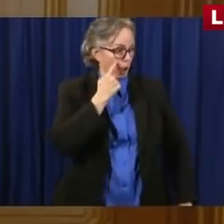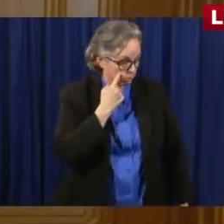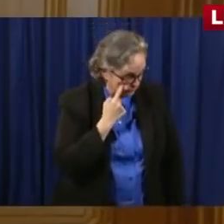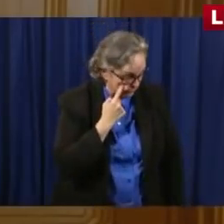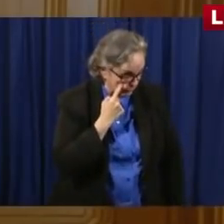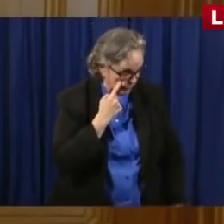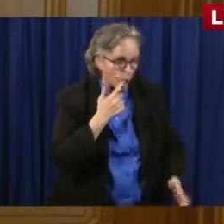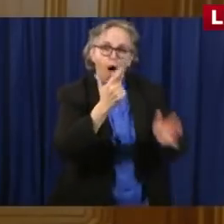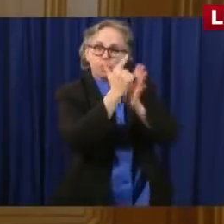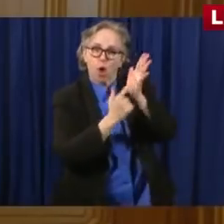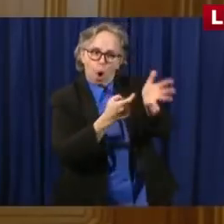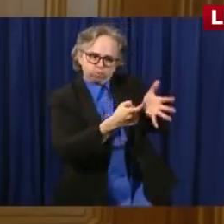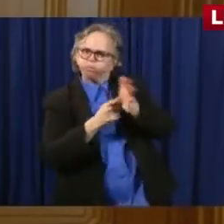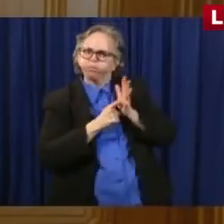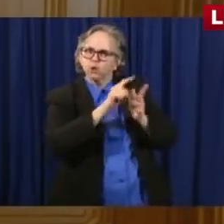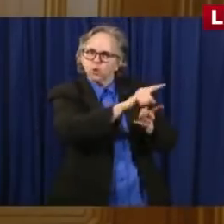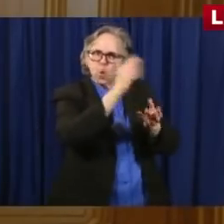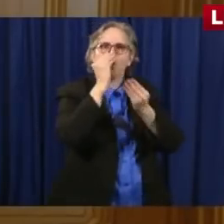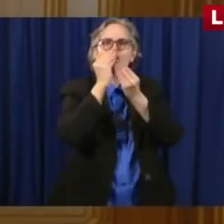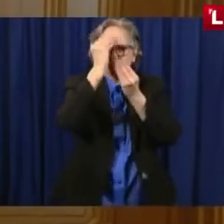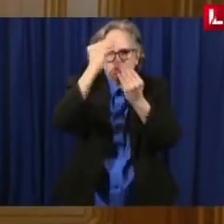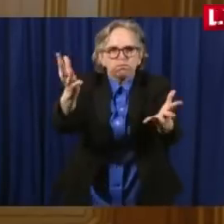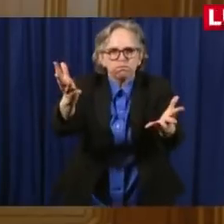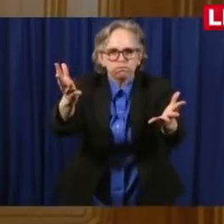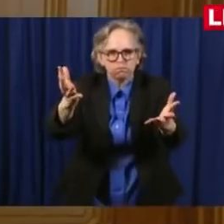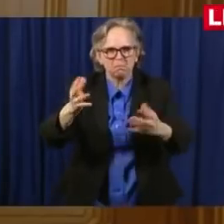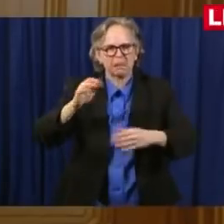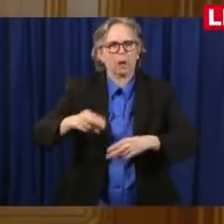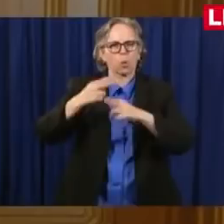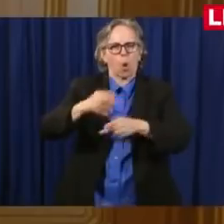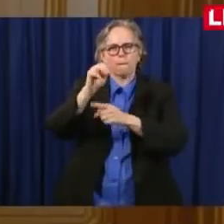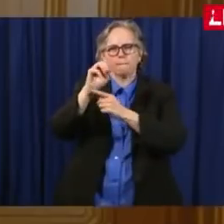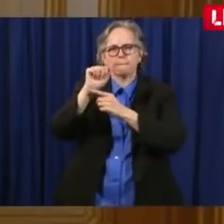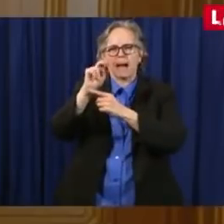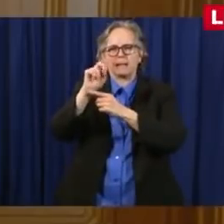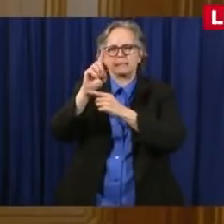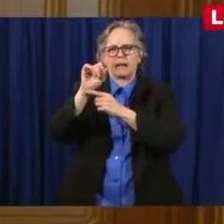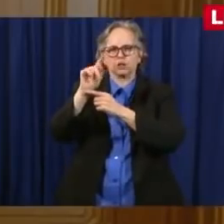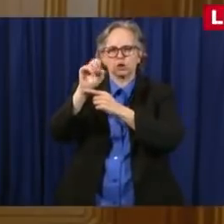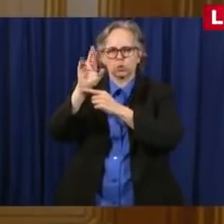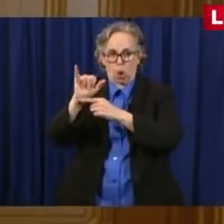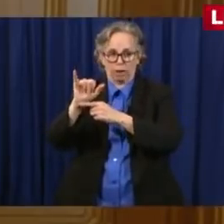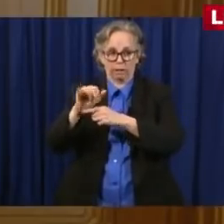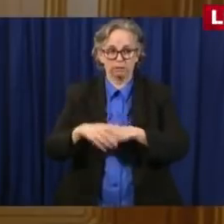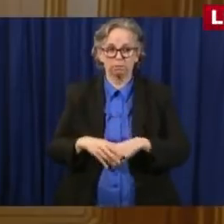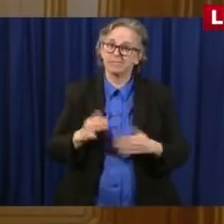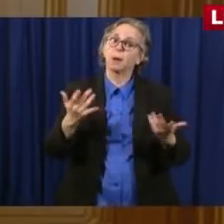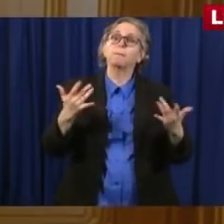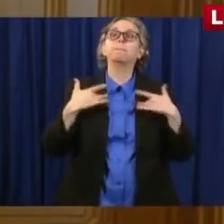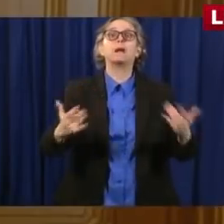THEY ARE PEOPLE WHO, I LOST, WHEN THEY SEE AN ABUSE THEY REPORTED.